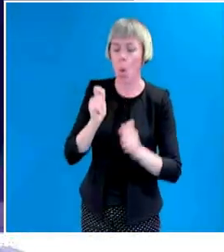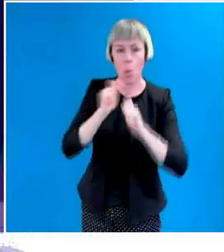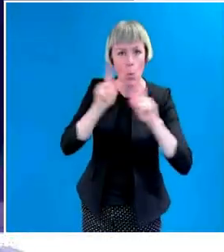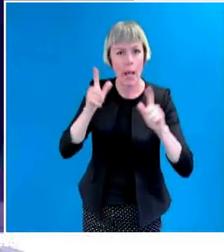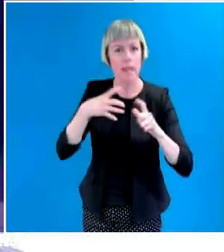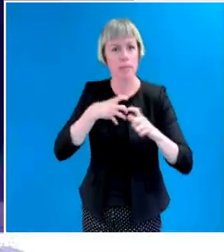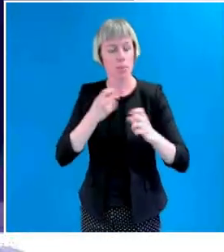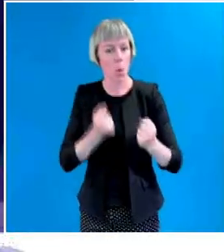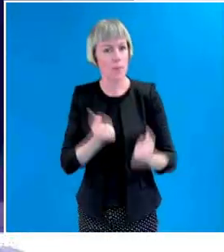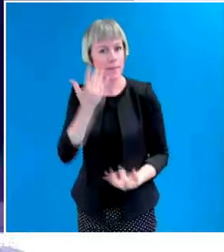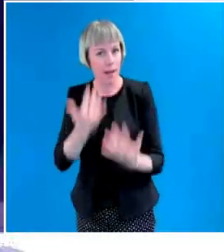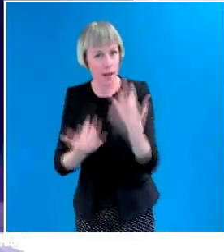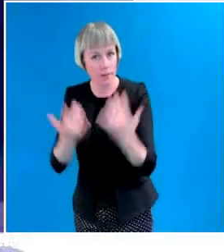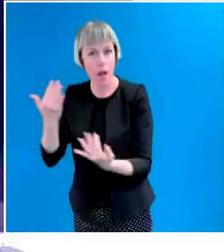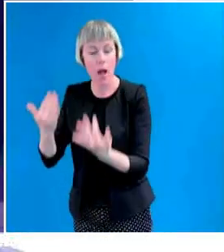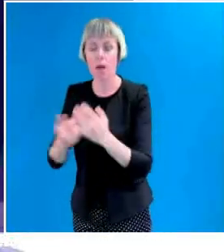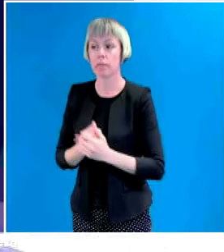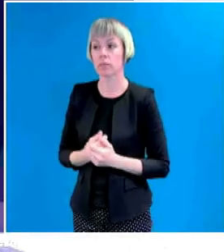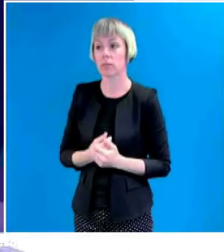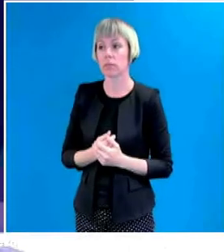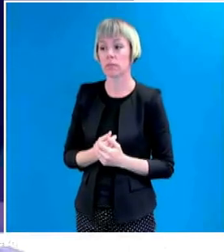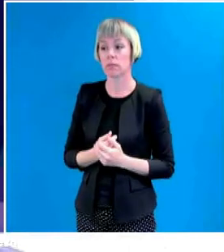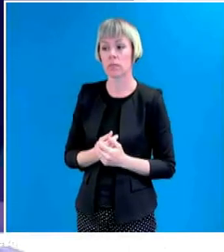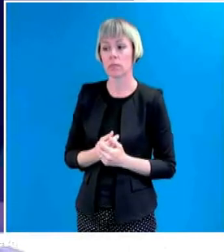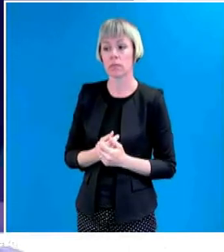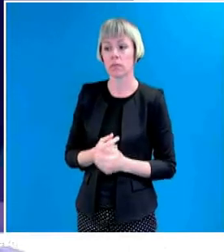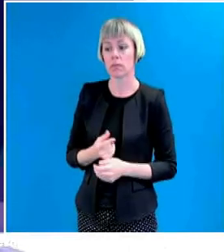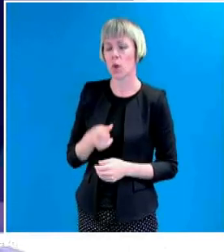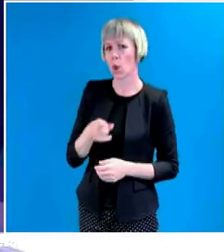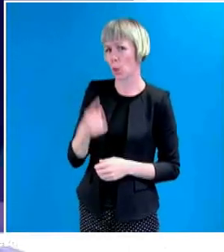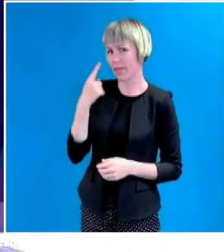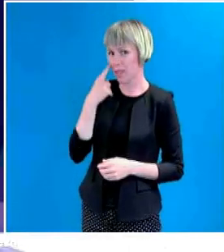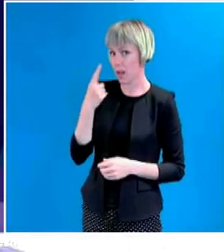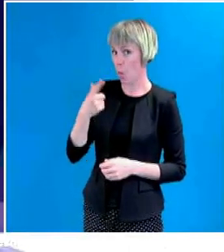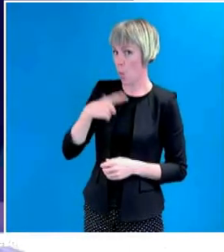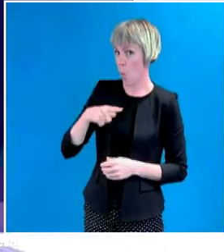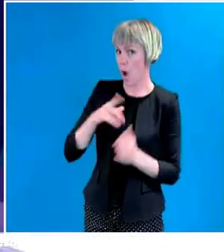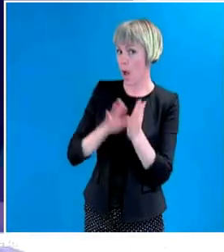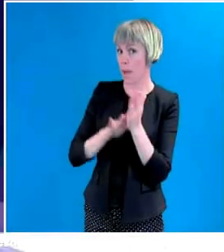Do you not think it is possible that the reason modern slavery has a much higher